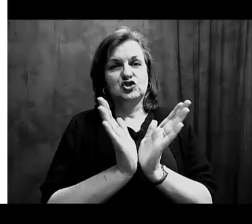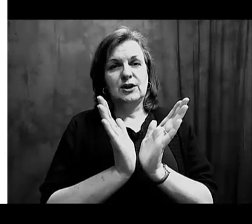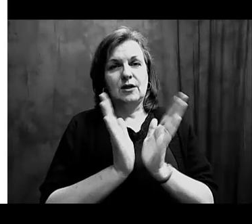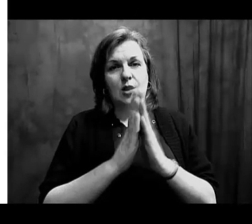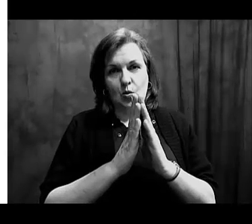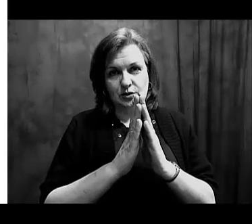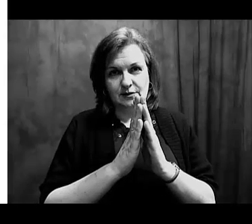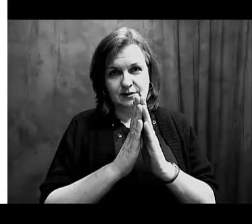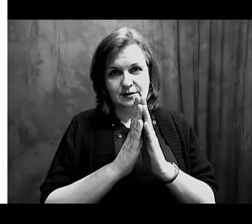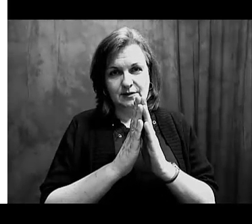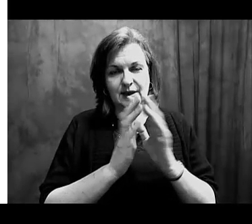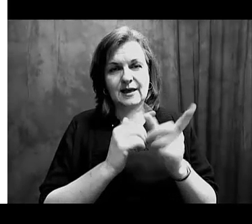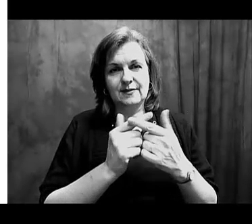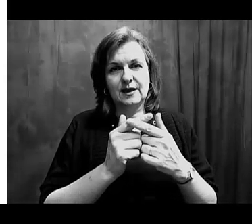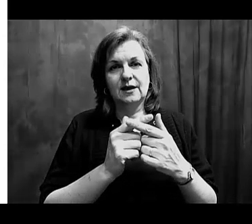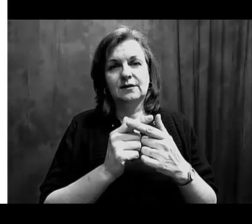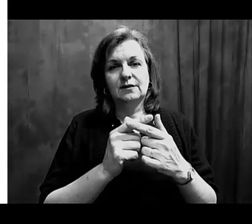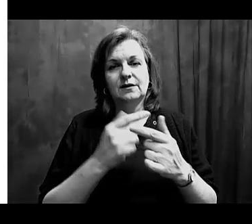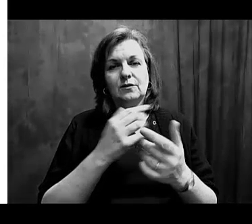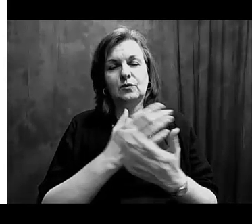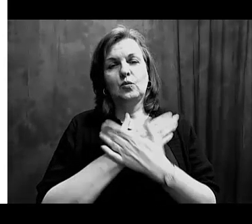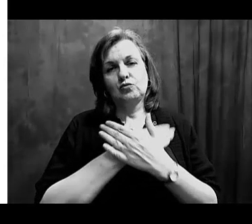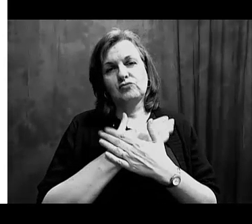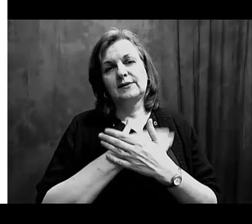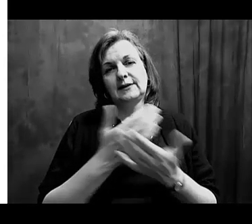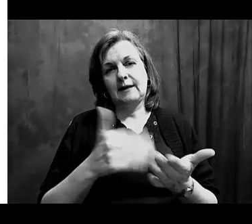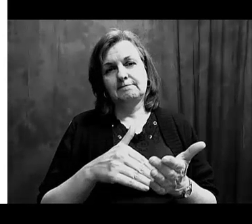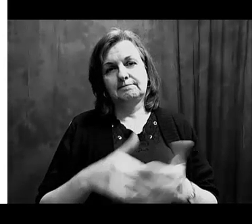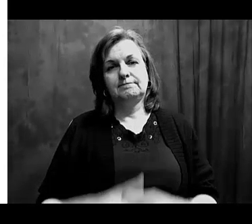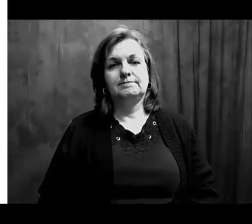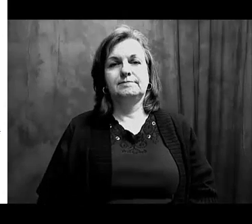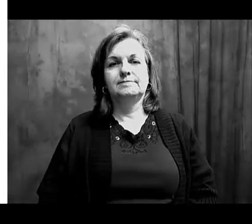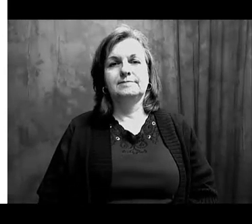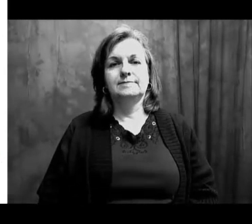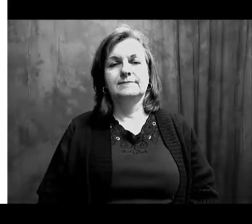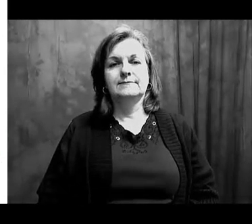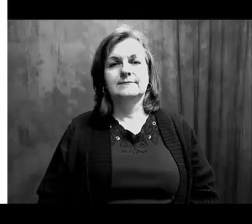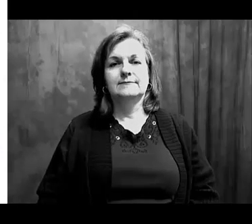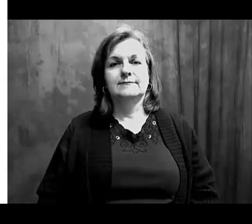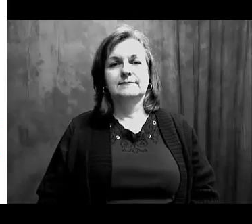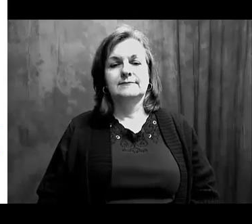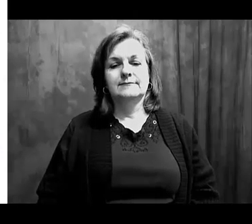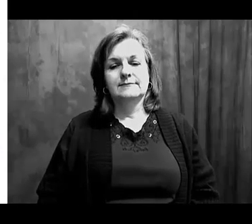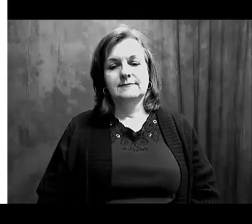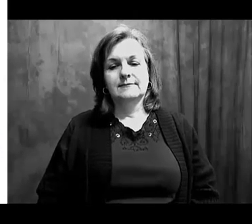and we go back to rest